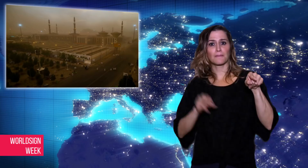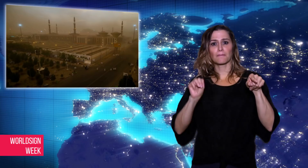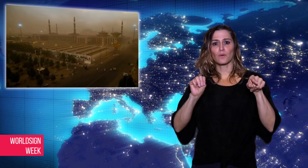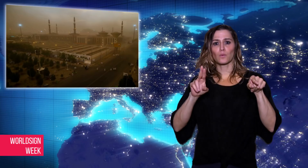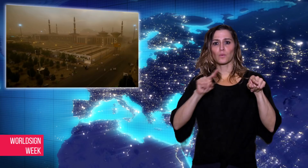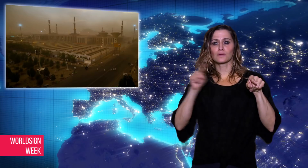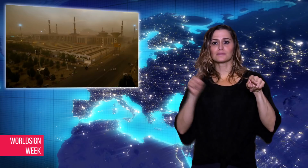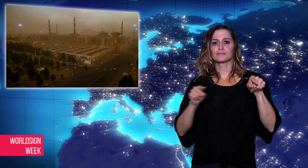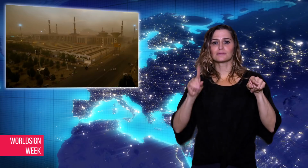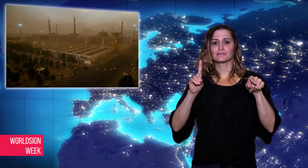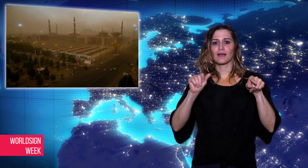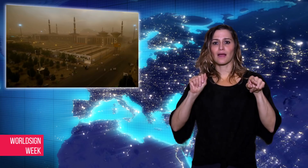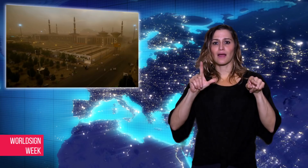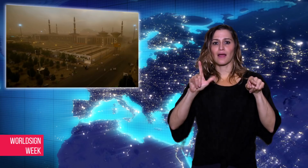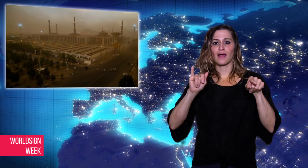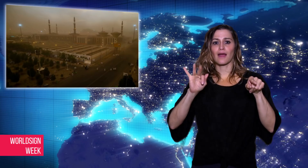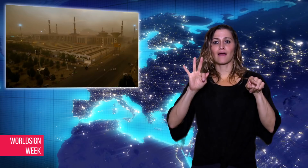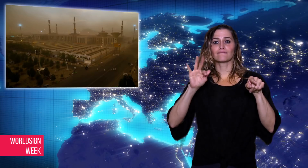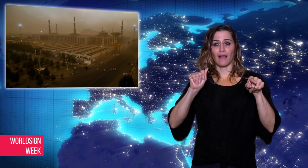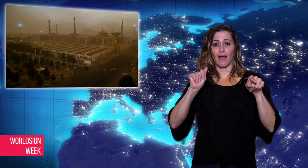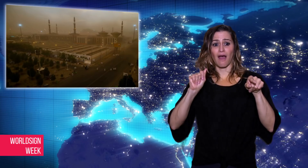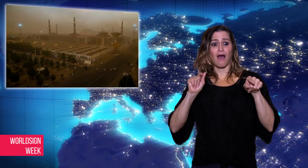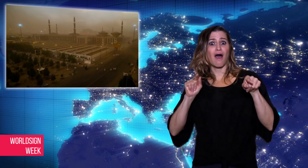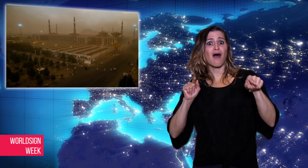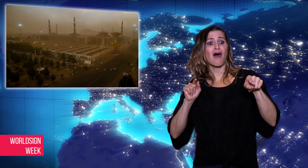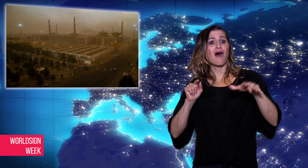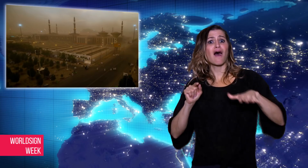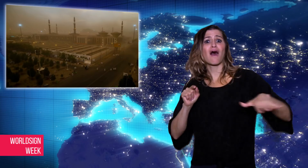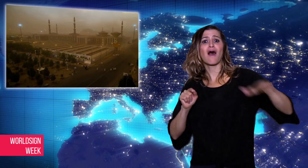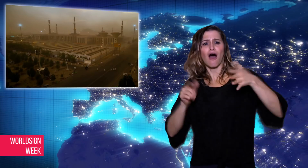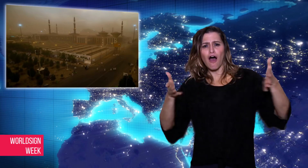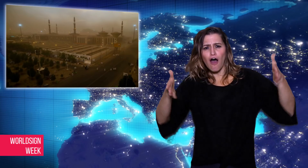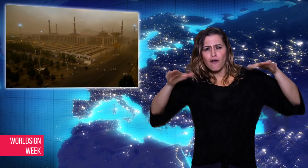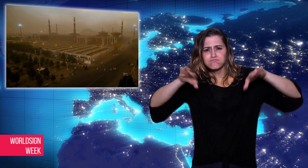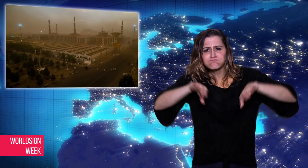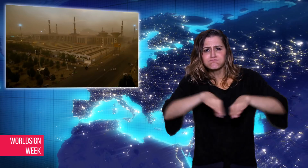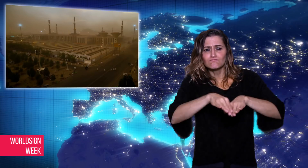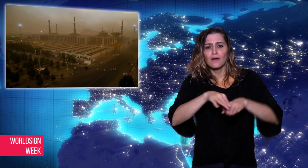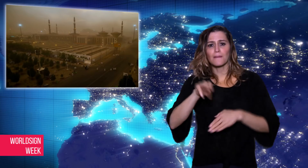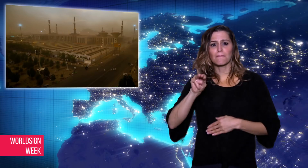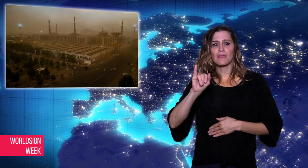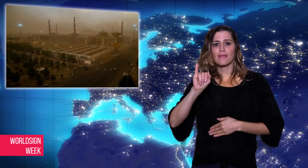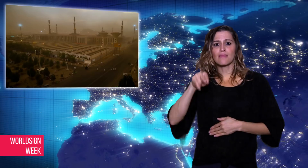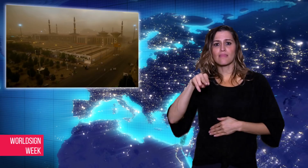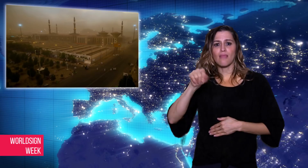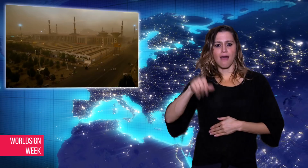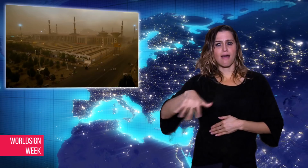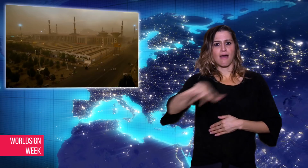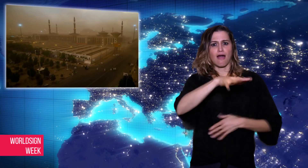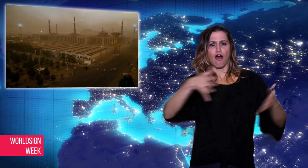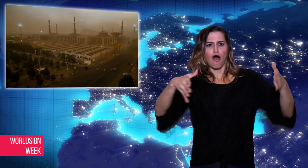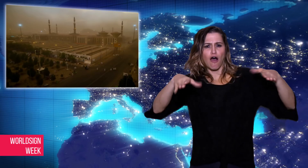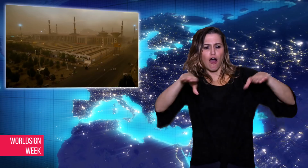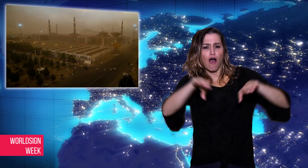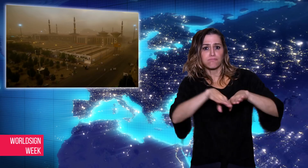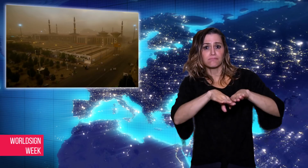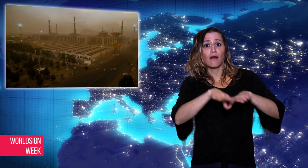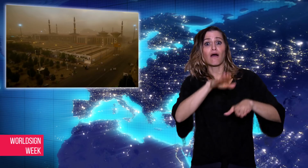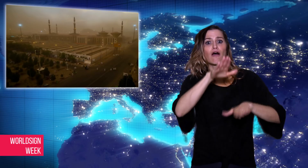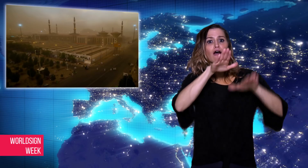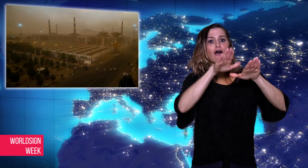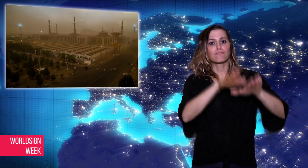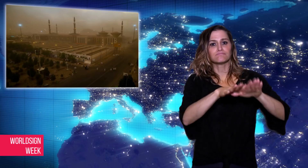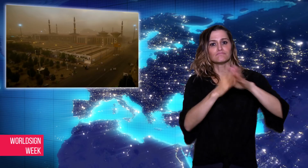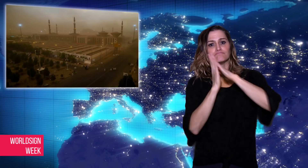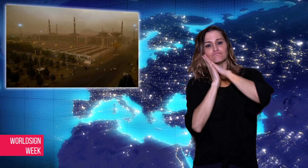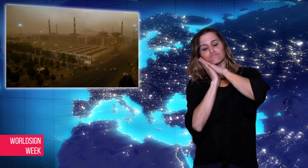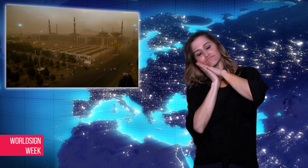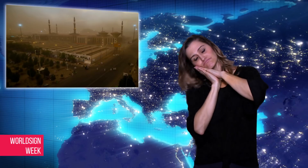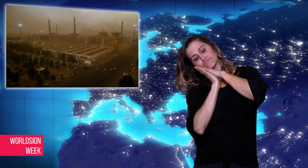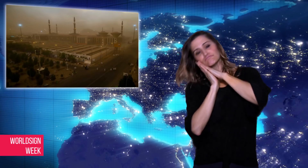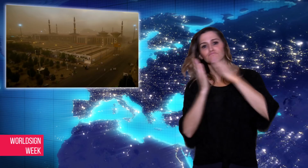in the Mina valley to stay overnight